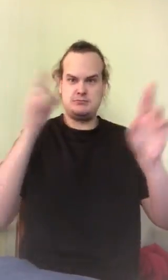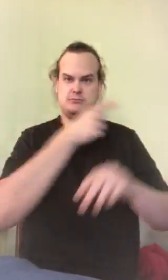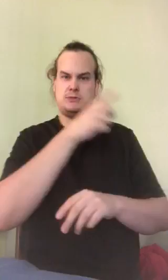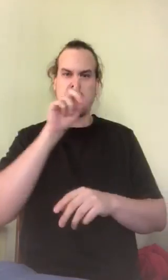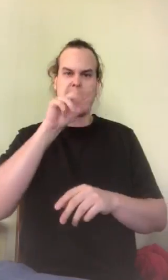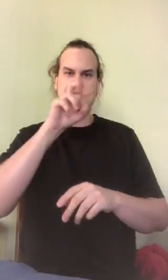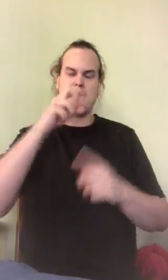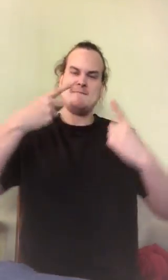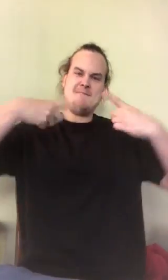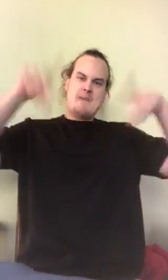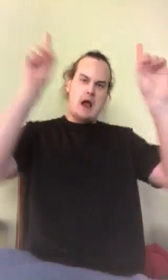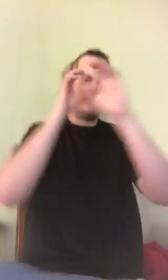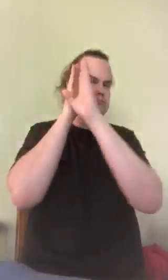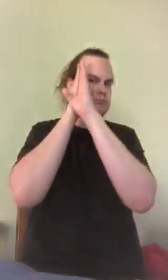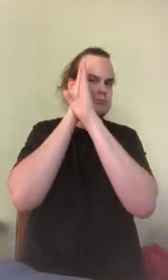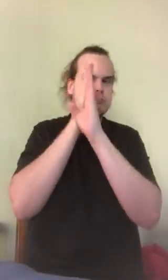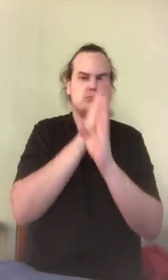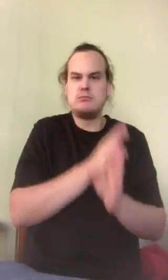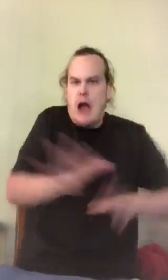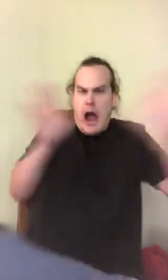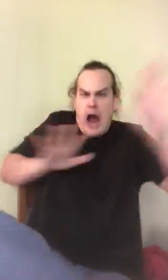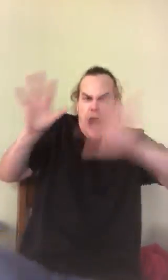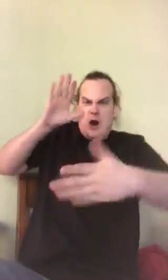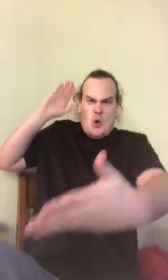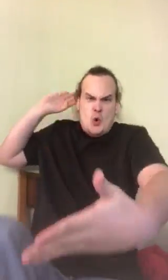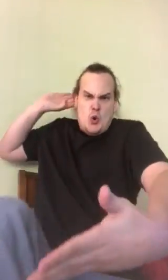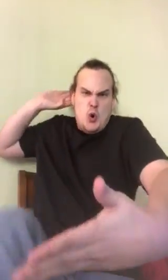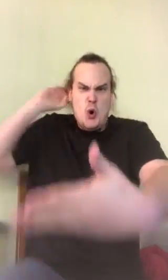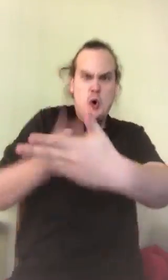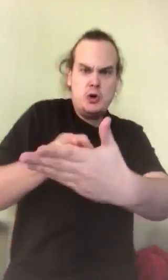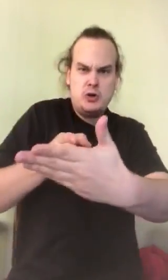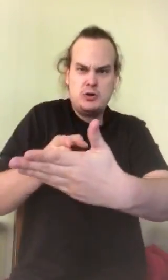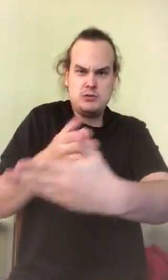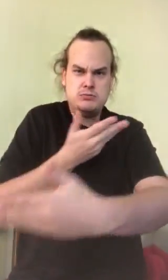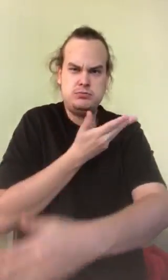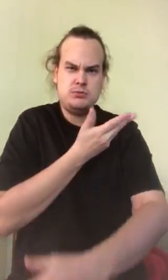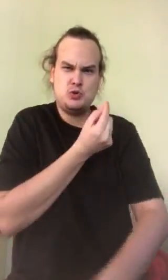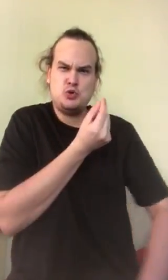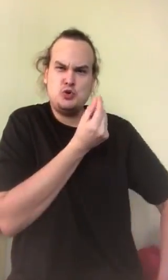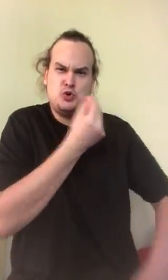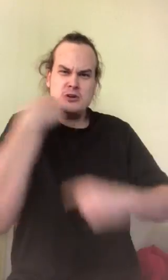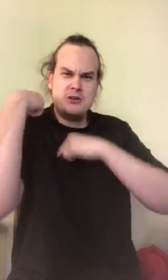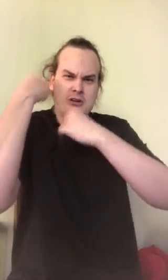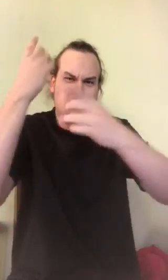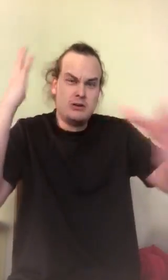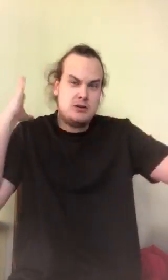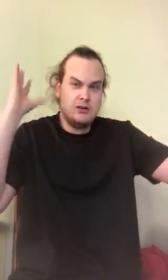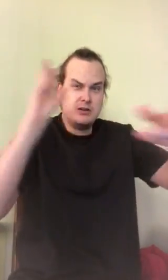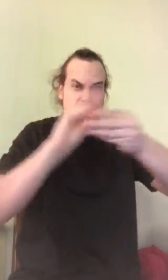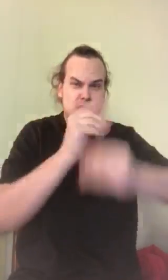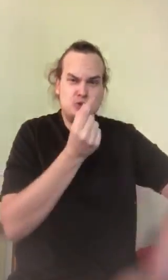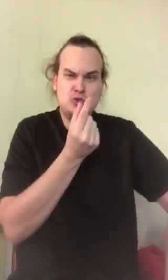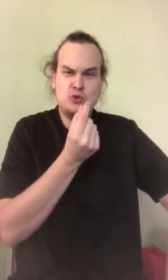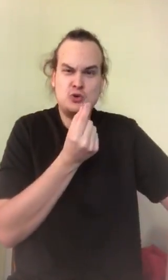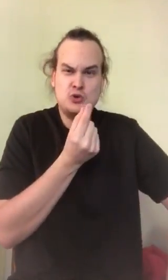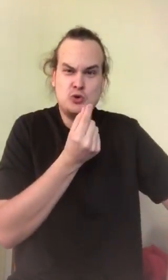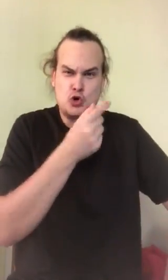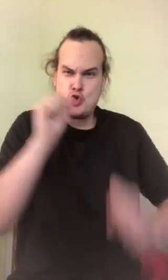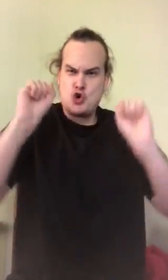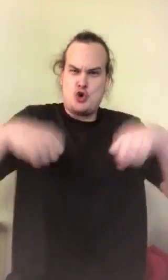Dave choose to stop ignoring this progress Dave was upset and decide to fill an lawsuit Hello? what did he done during whole time? What did he do exactly?